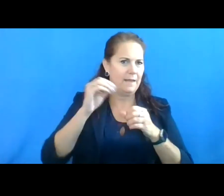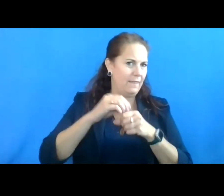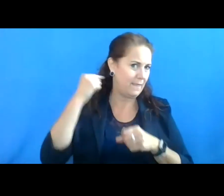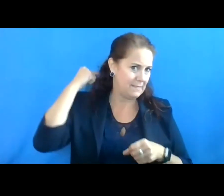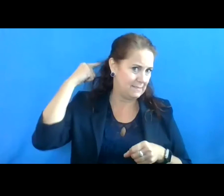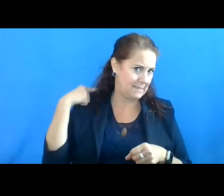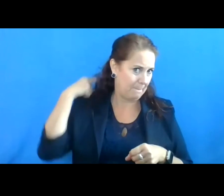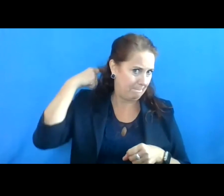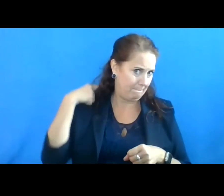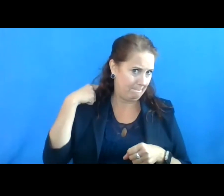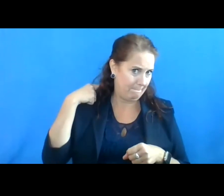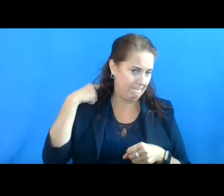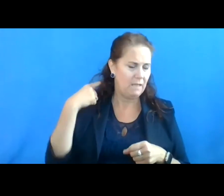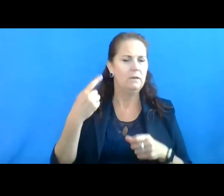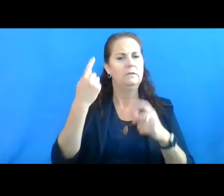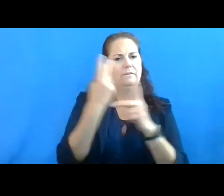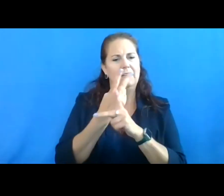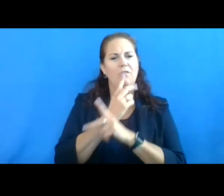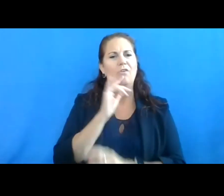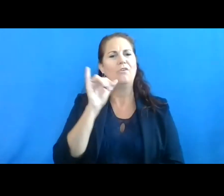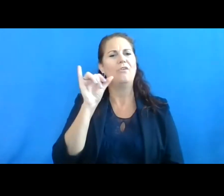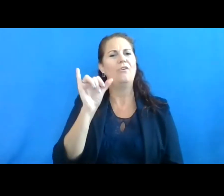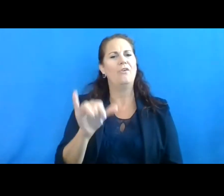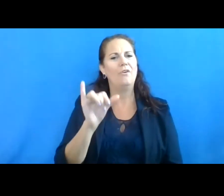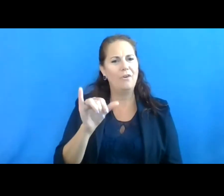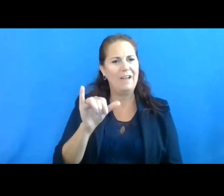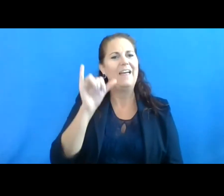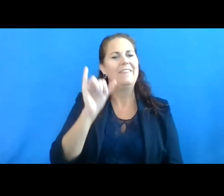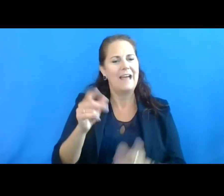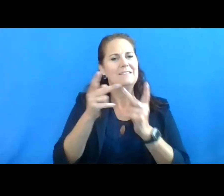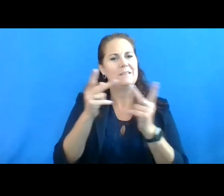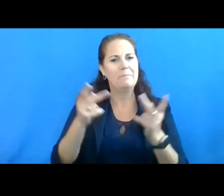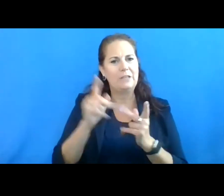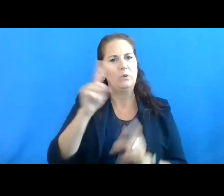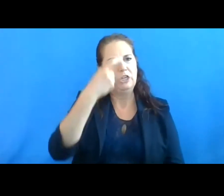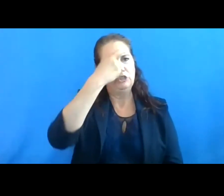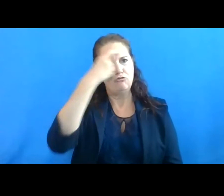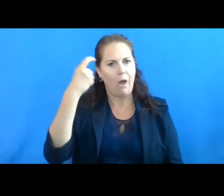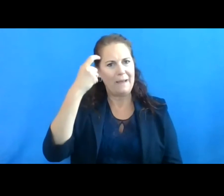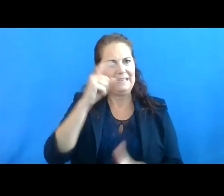And they are seeing how this is the place where the trauma sequence is.